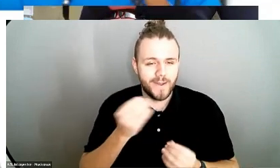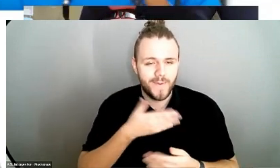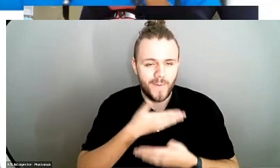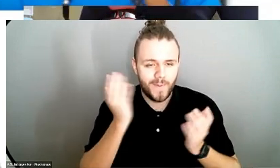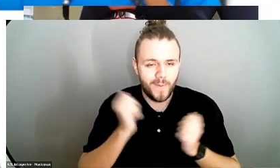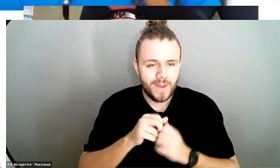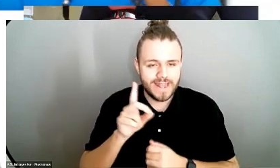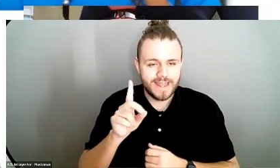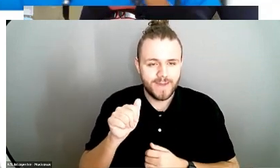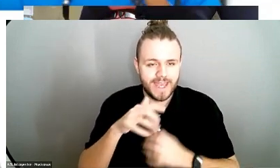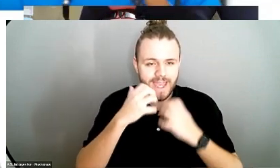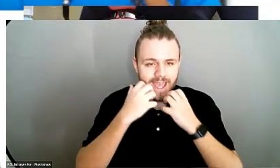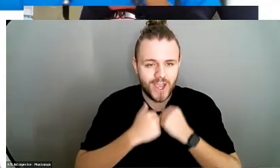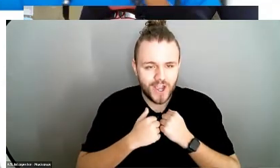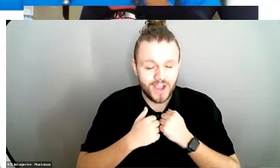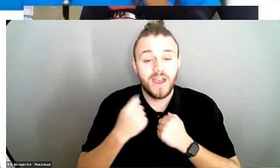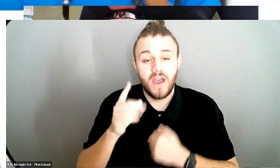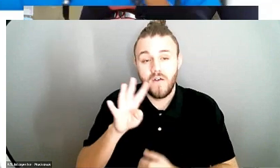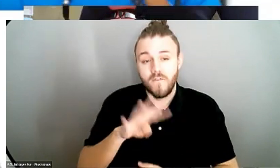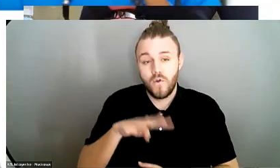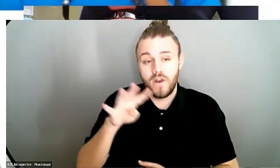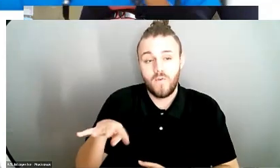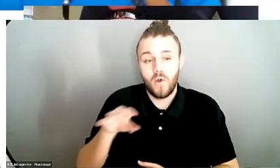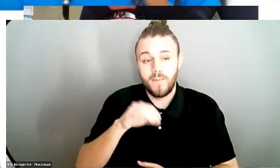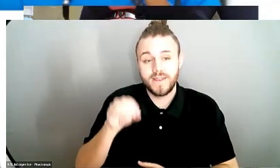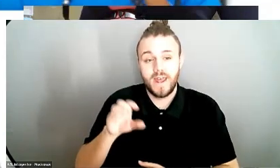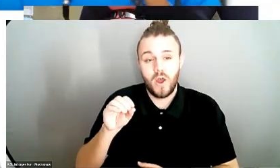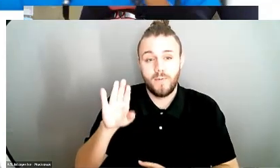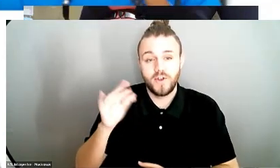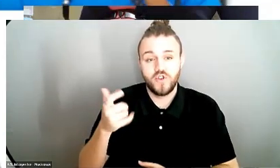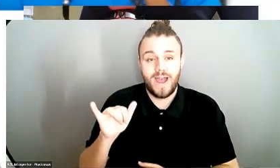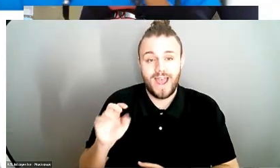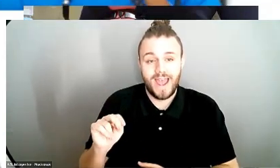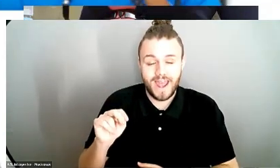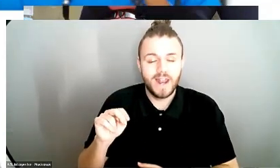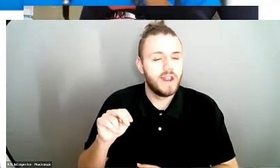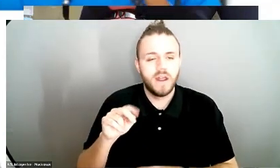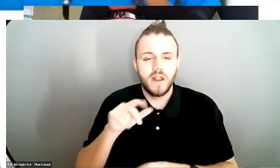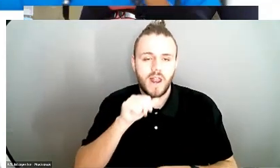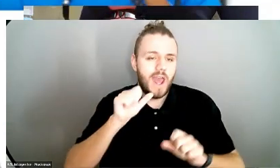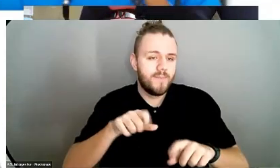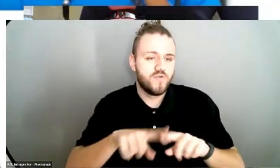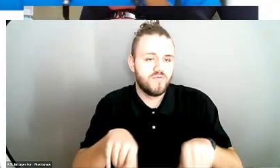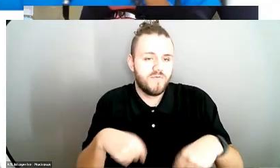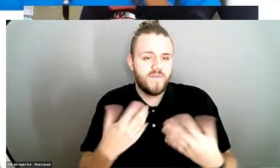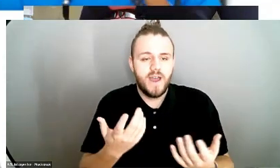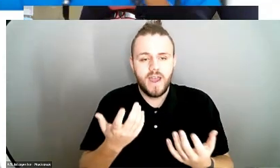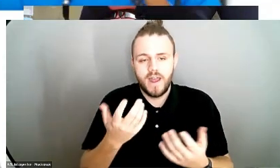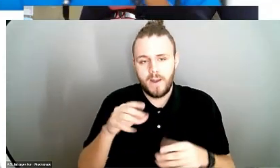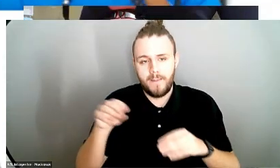and 44% of OB-GYN clinics report being unable to provide care for people with mobility disabilities.